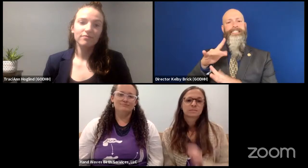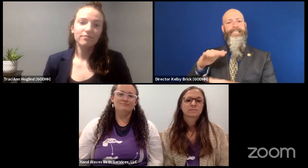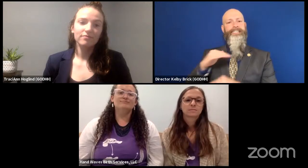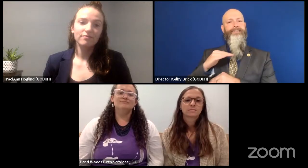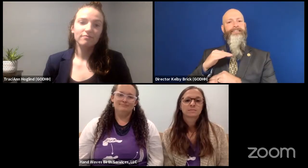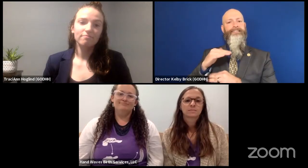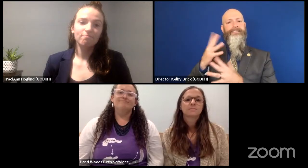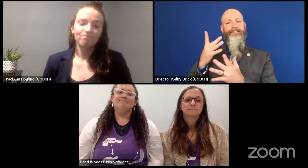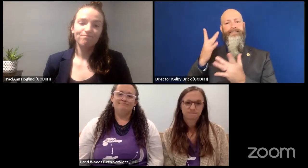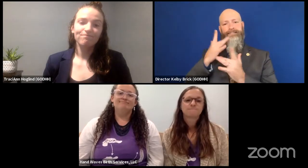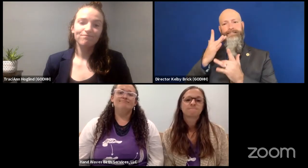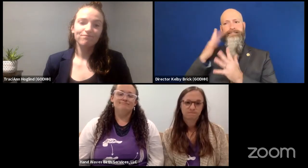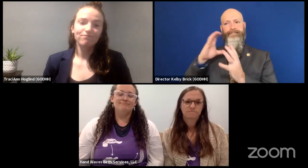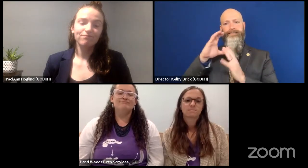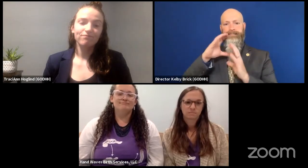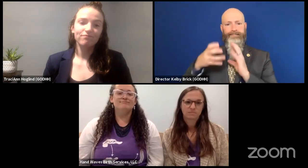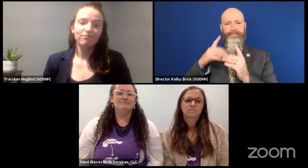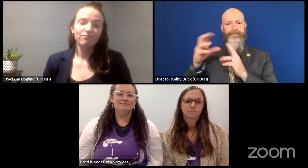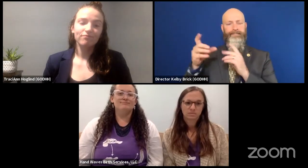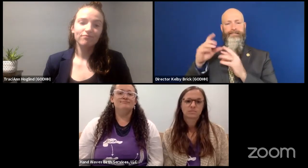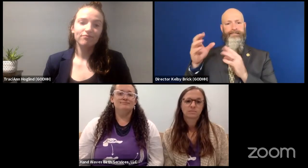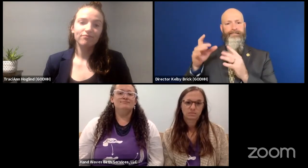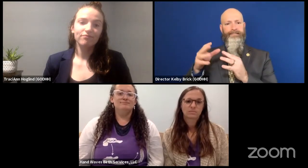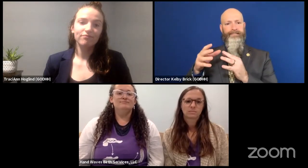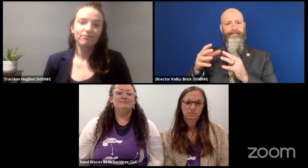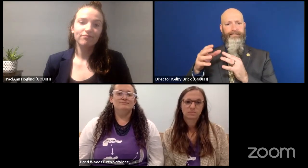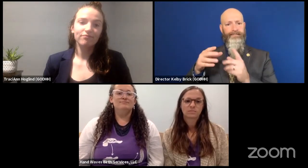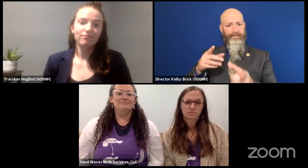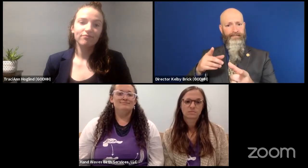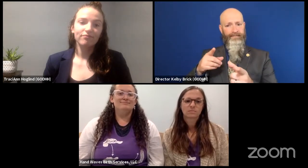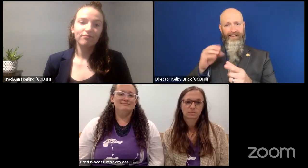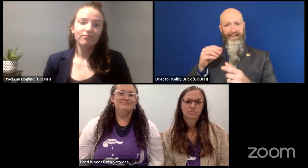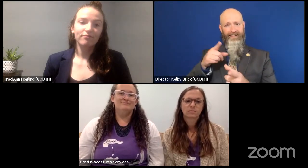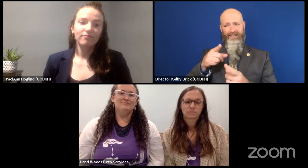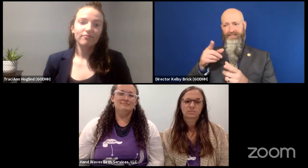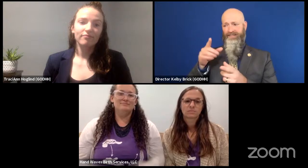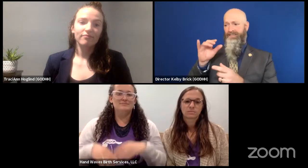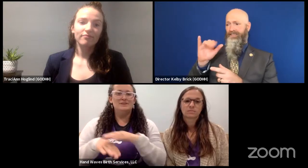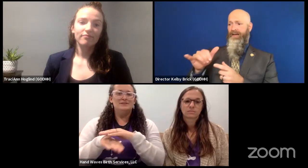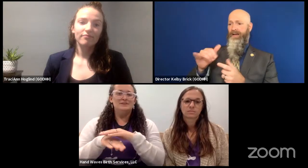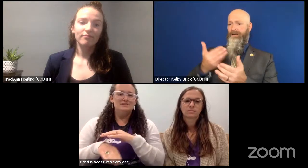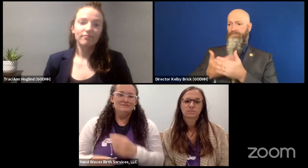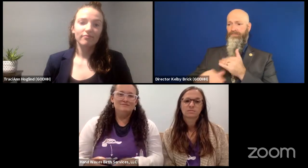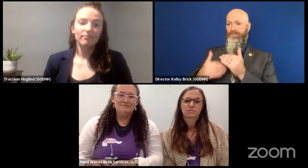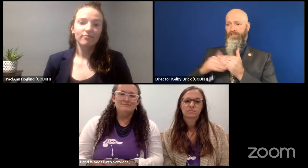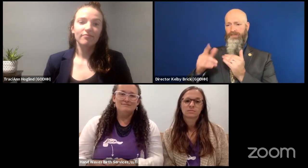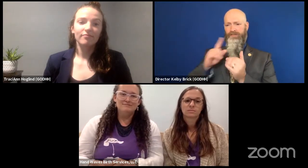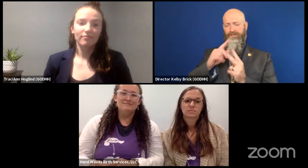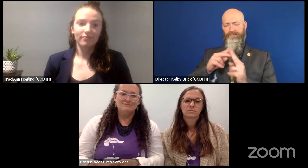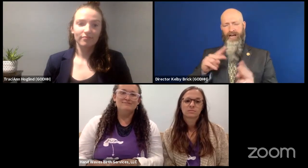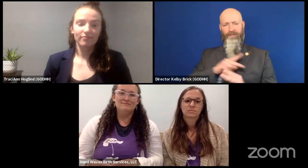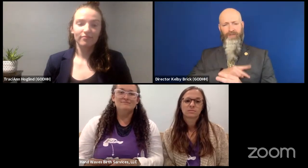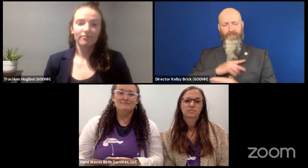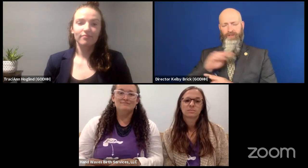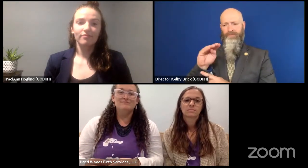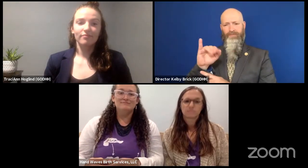areas, and I'm never quite satisfied. There's always that communication piece that's lacking.